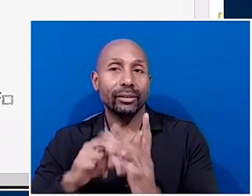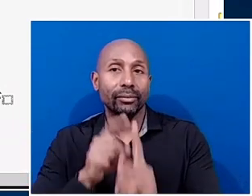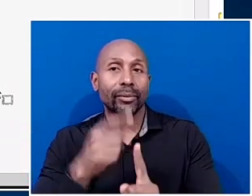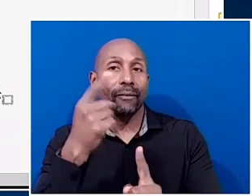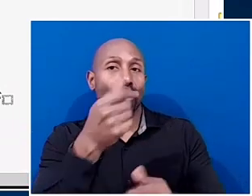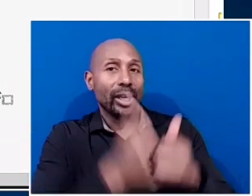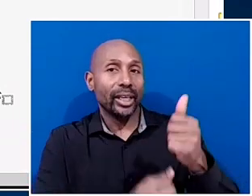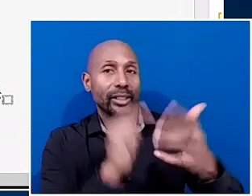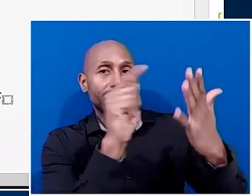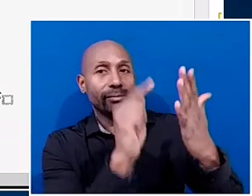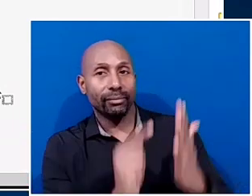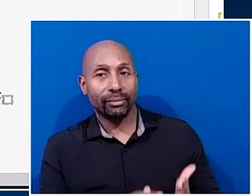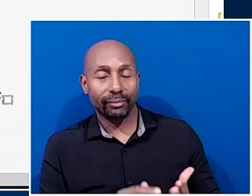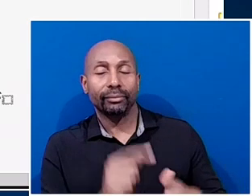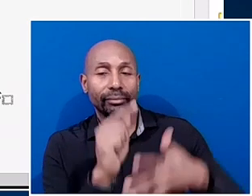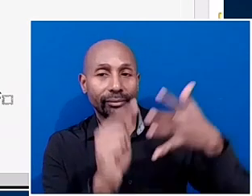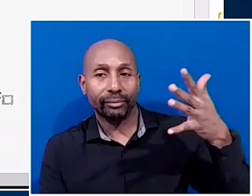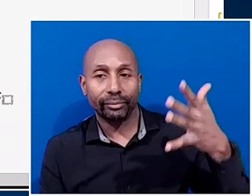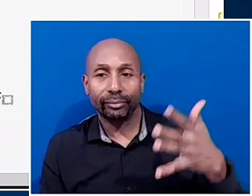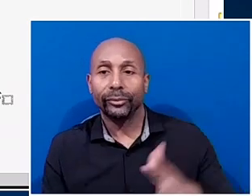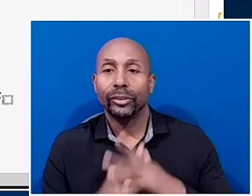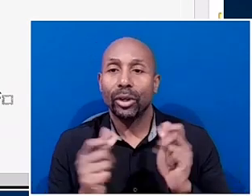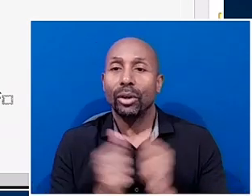So we'll start out with the change to 34